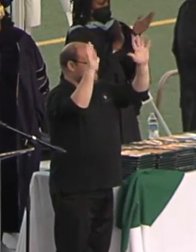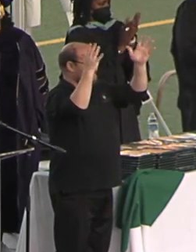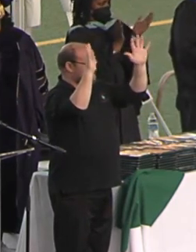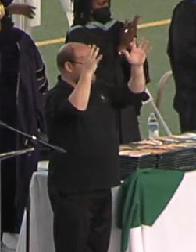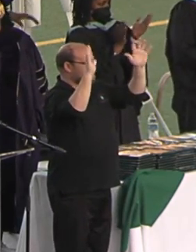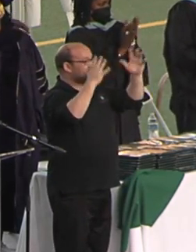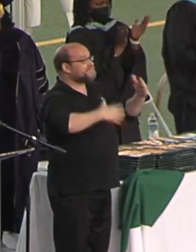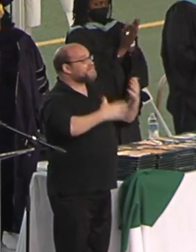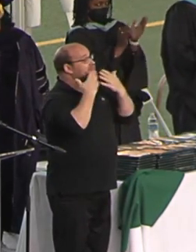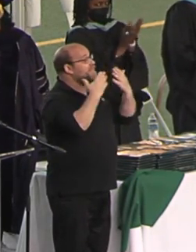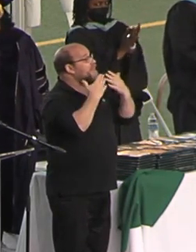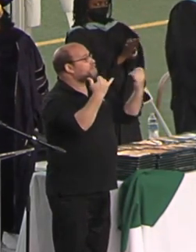Thank you. You may all be seated.